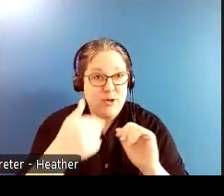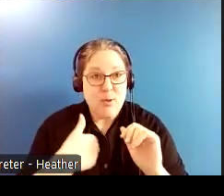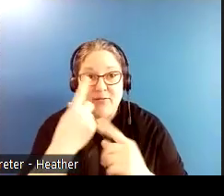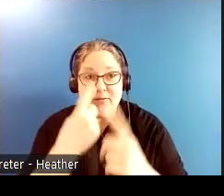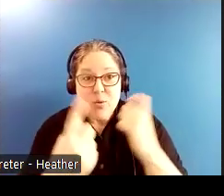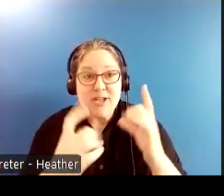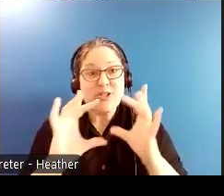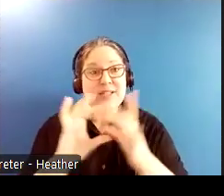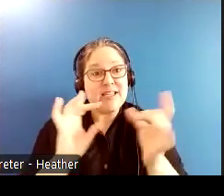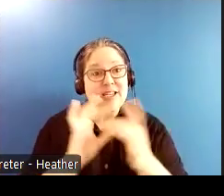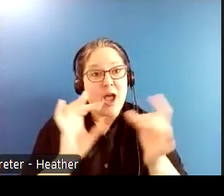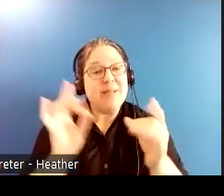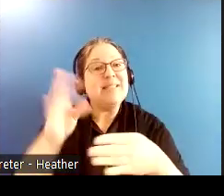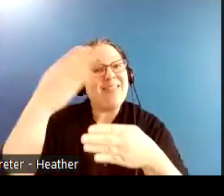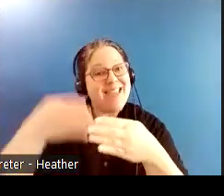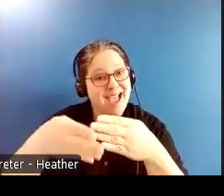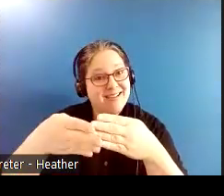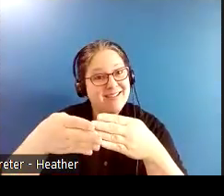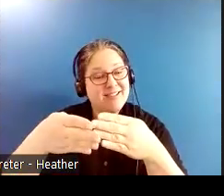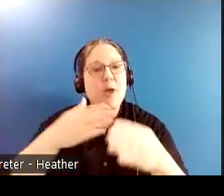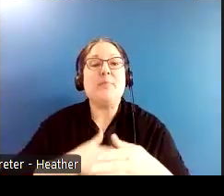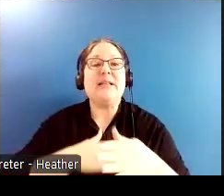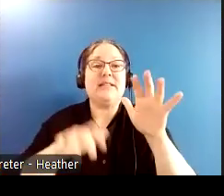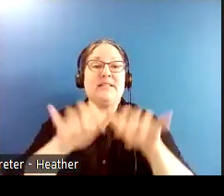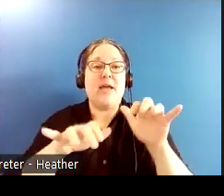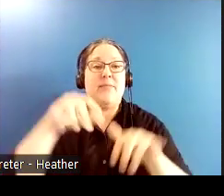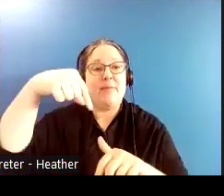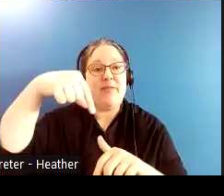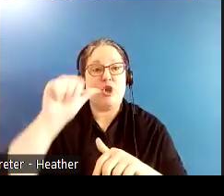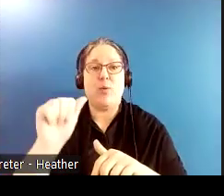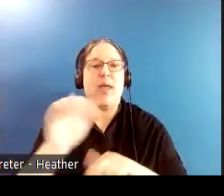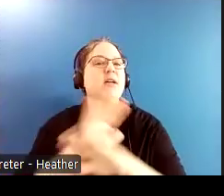which we hope you do at the end, uh put them in the Q&A box, not in the chat,